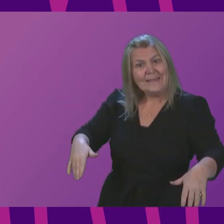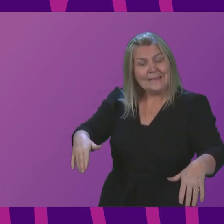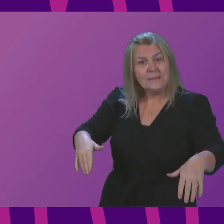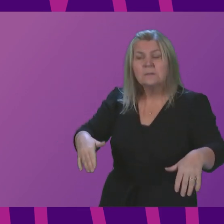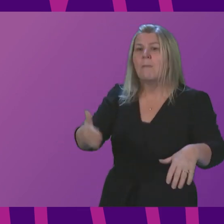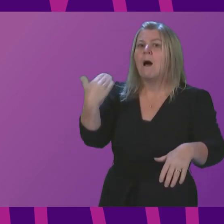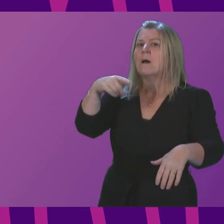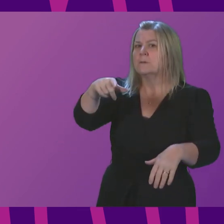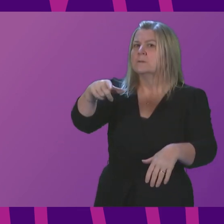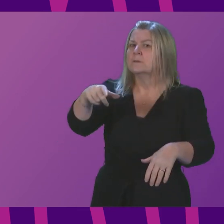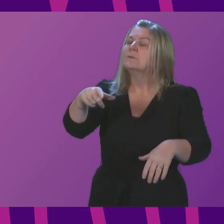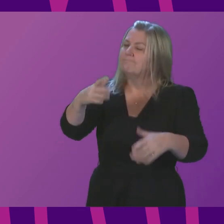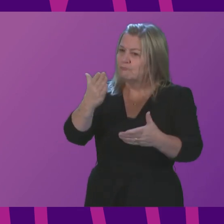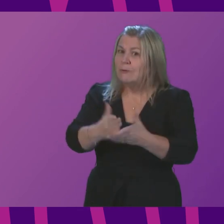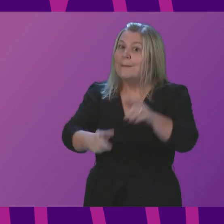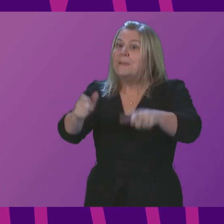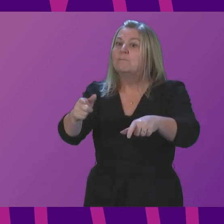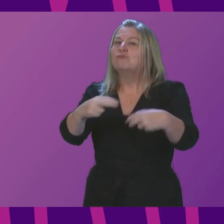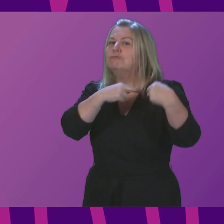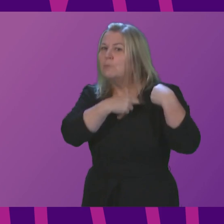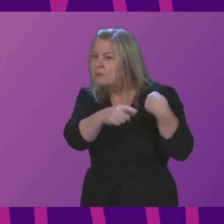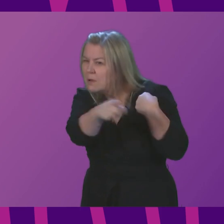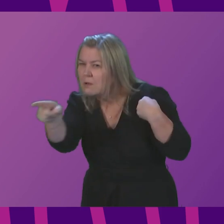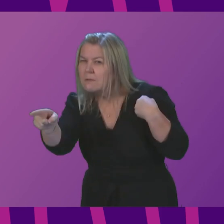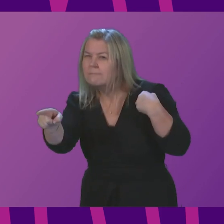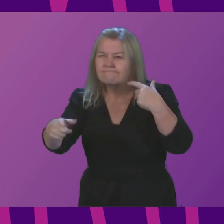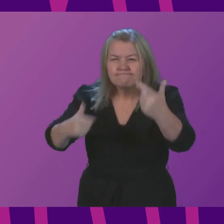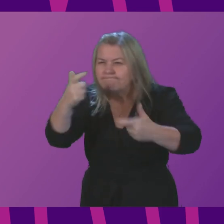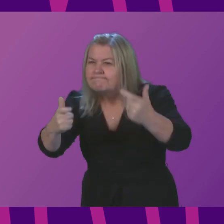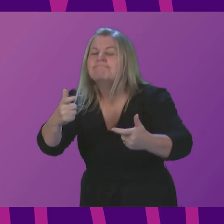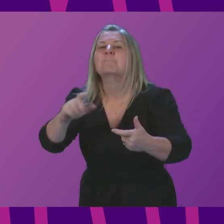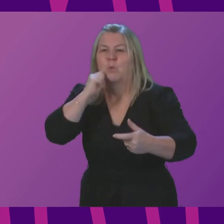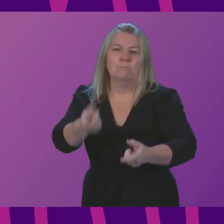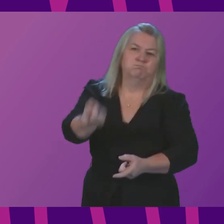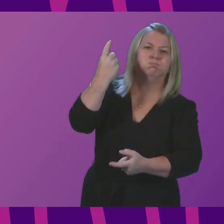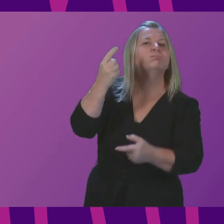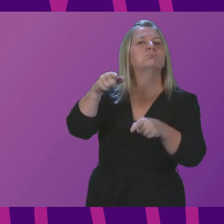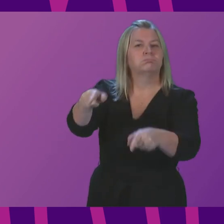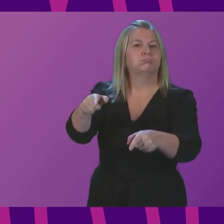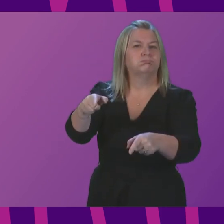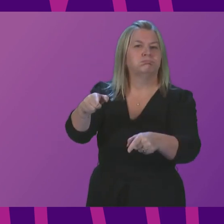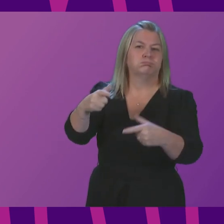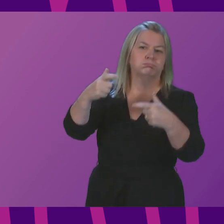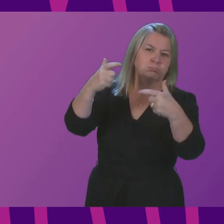are responsible will be brought to justice whenever possible. On this day in particular,